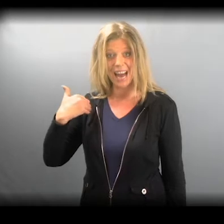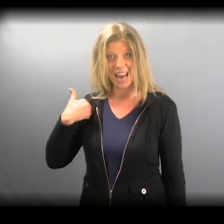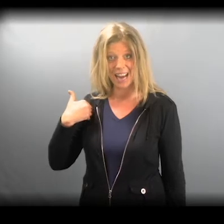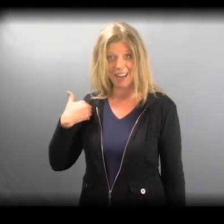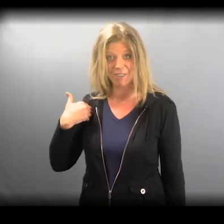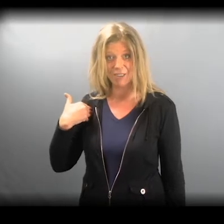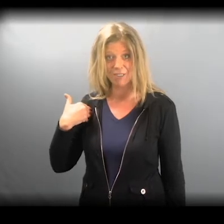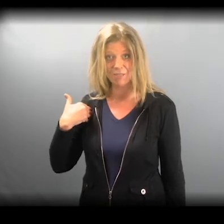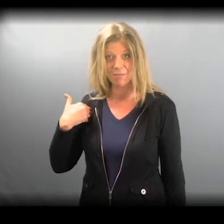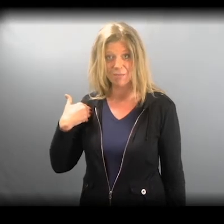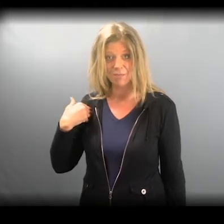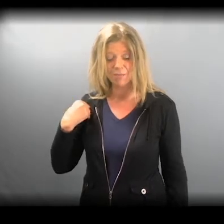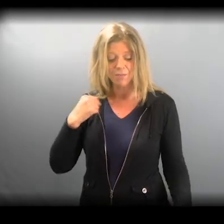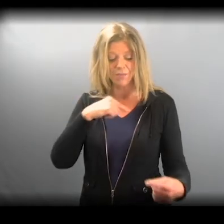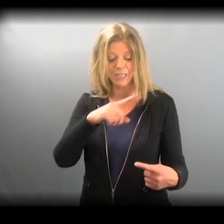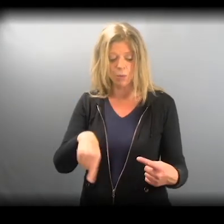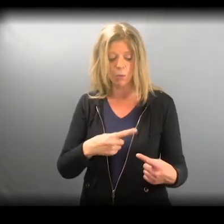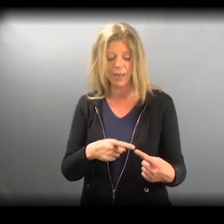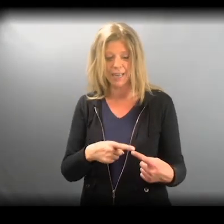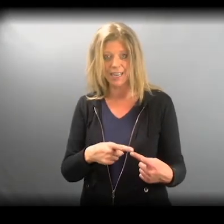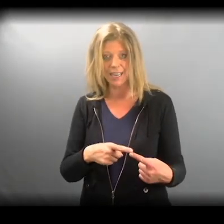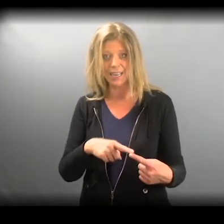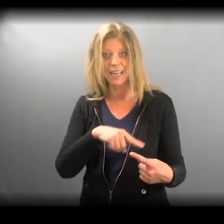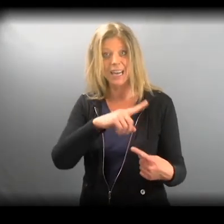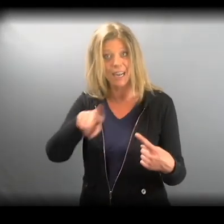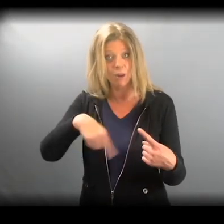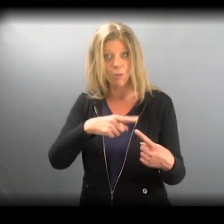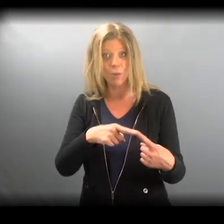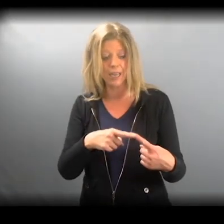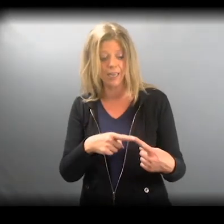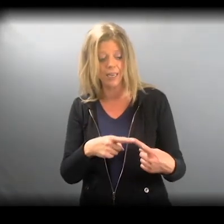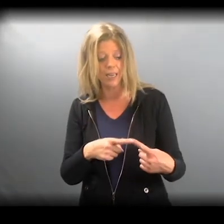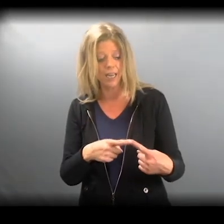HAVE WHEN